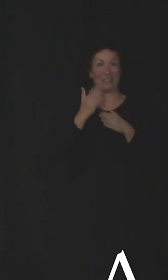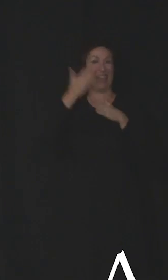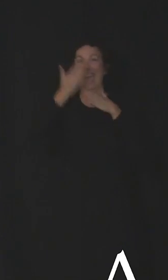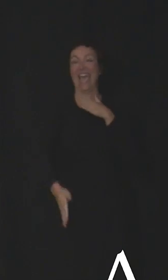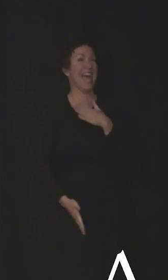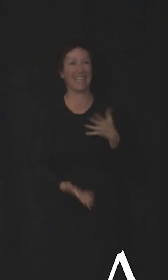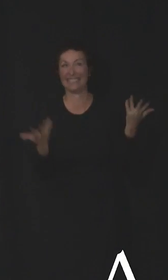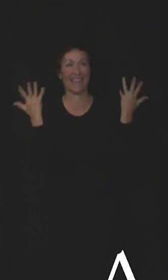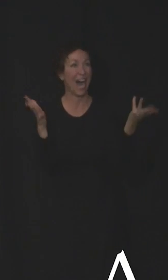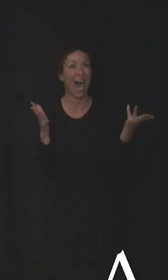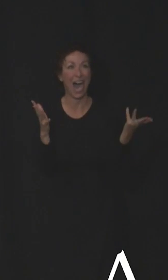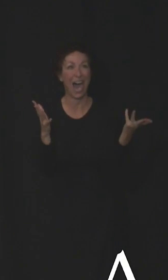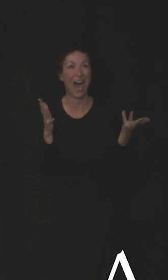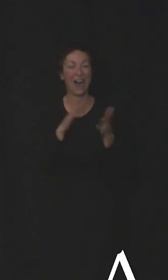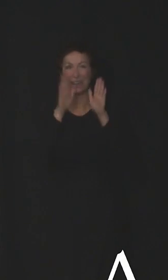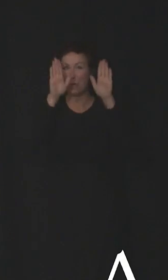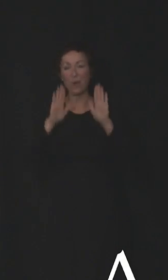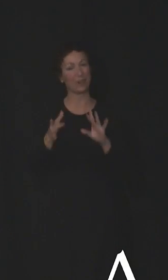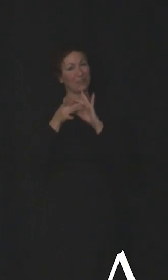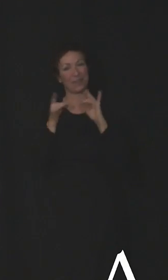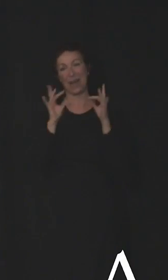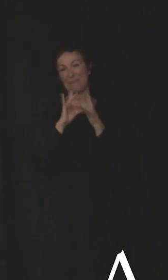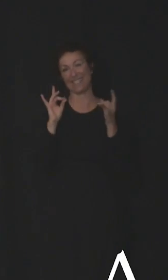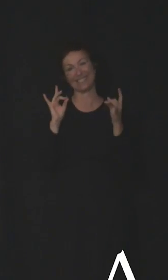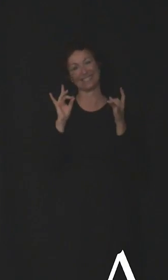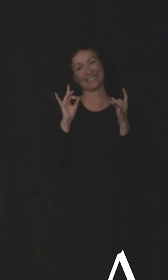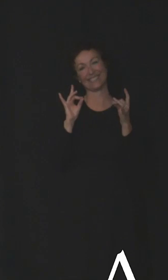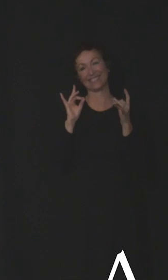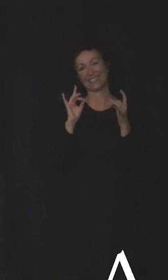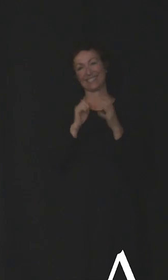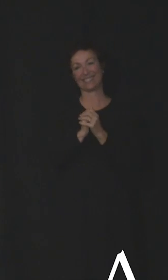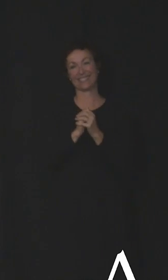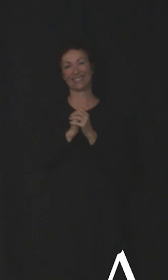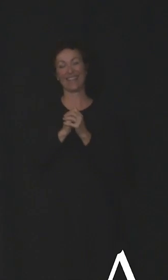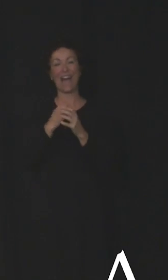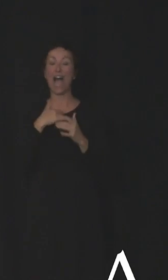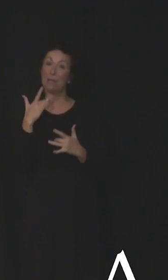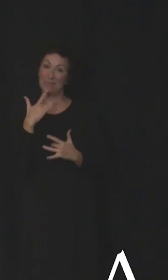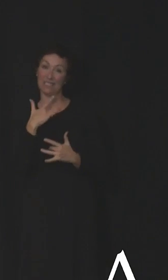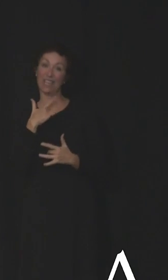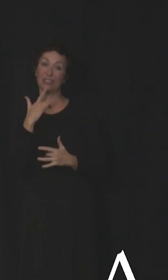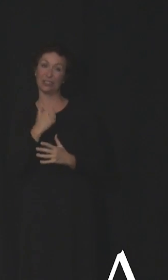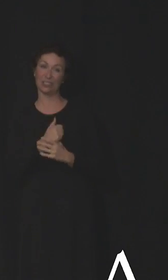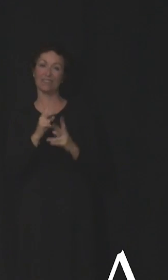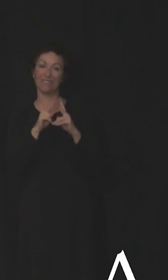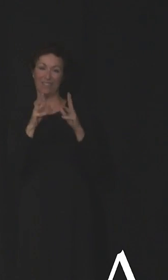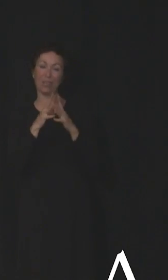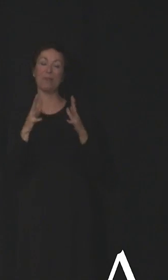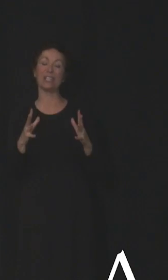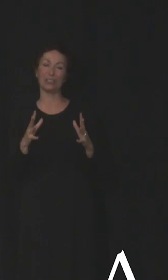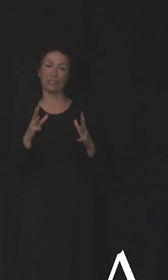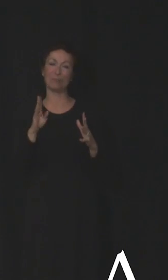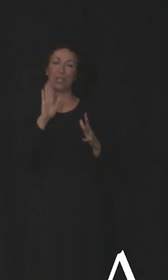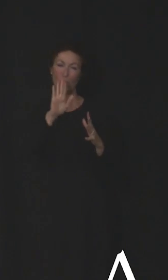What a wonderful comment to make. I, I am touched very much by your comment. Thank you.